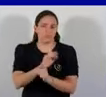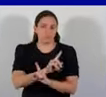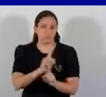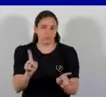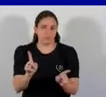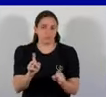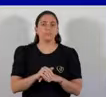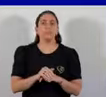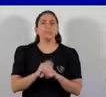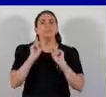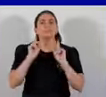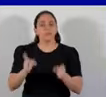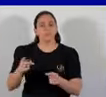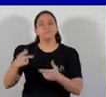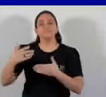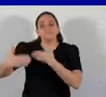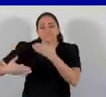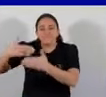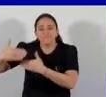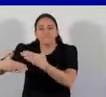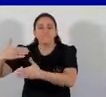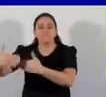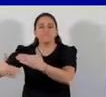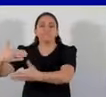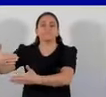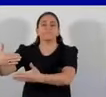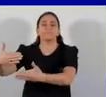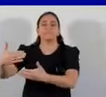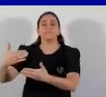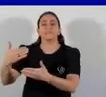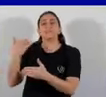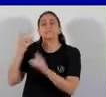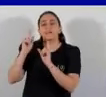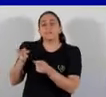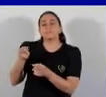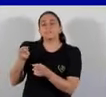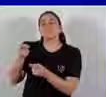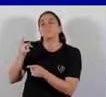Basically, those are the key value drivers that one finds in any conventional evaluation